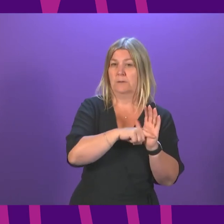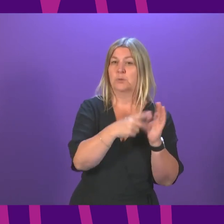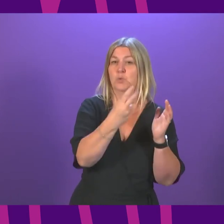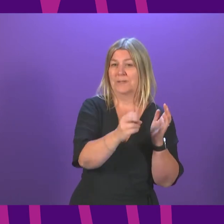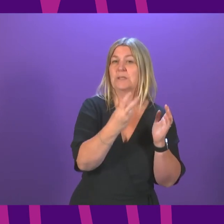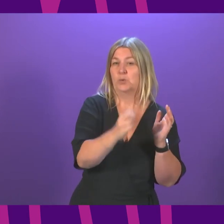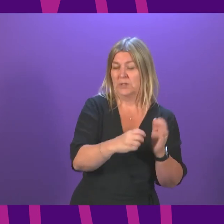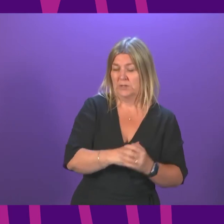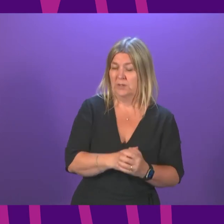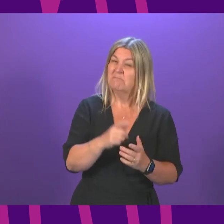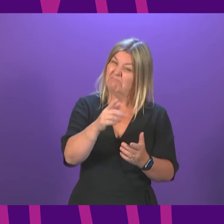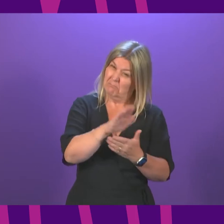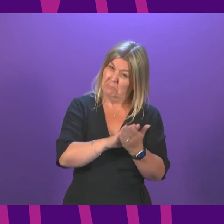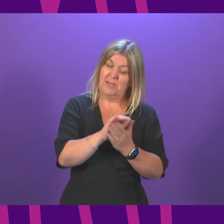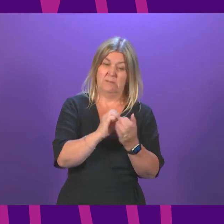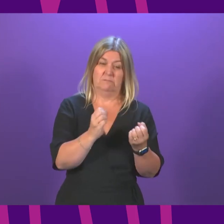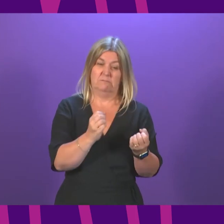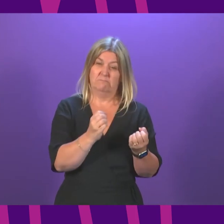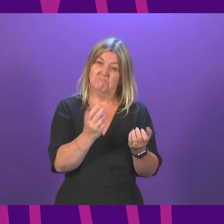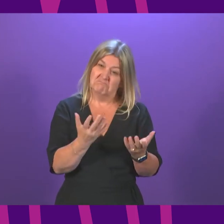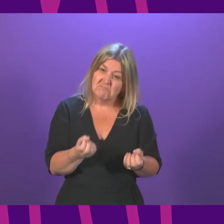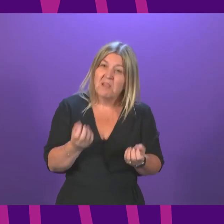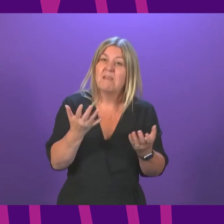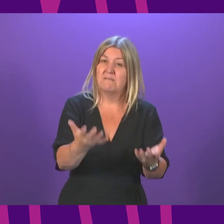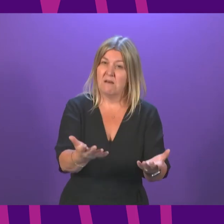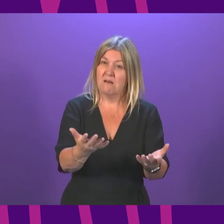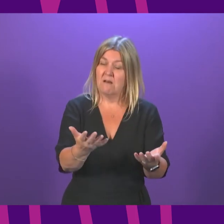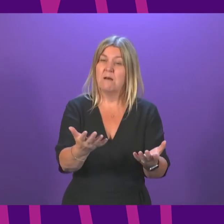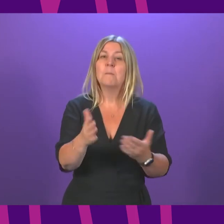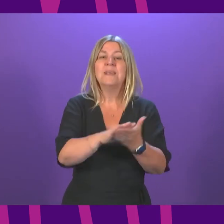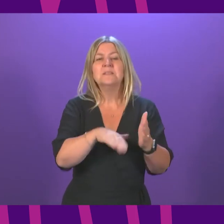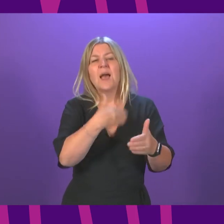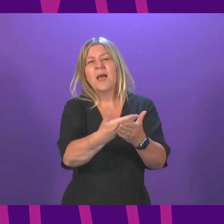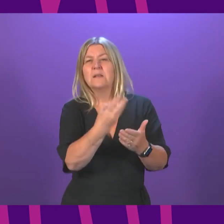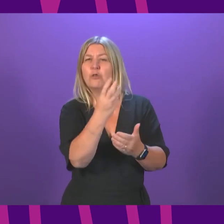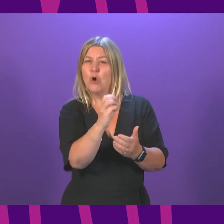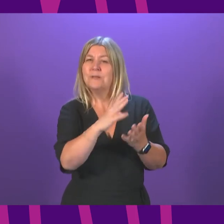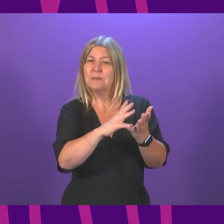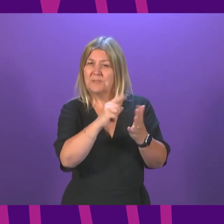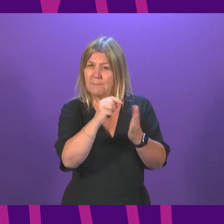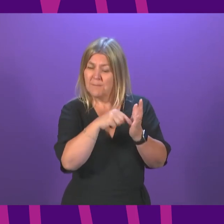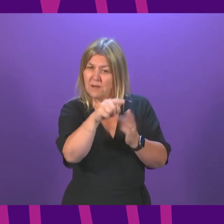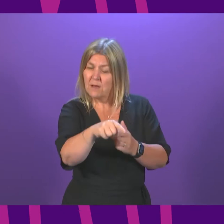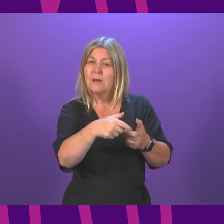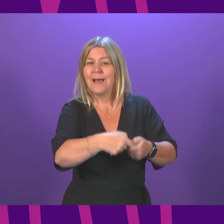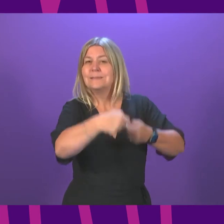solution that will suspend on 30 September the temporary reporting duties that have been